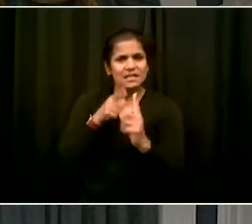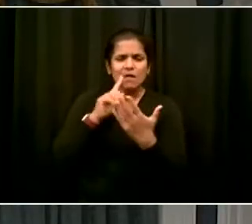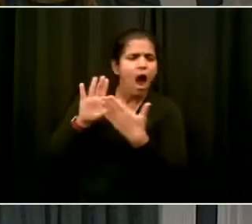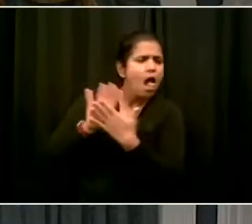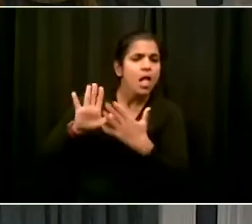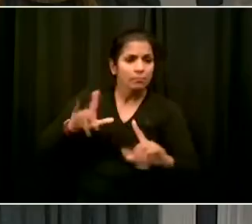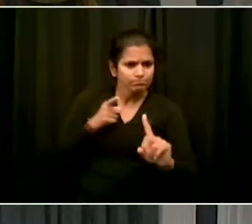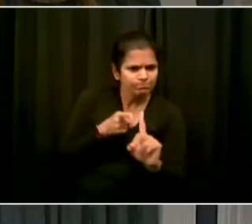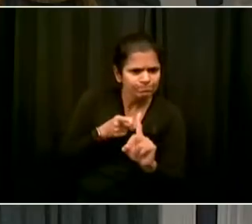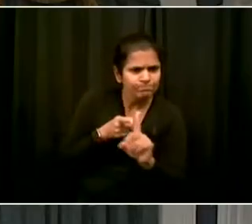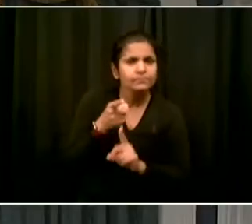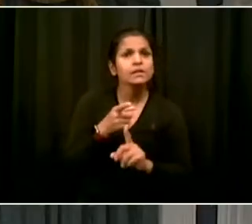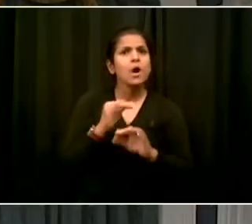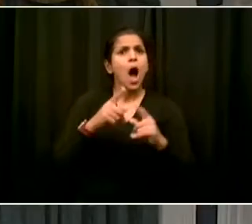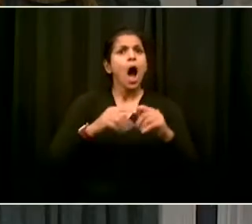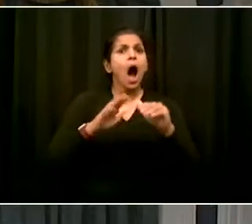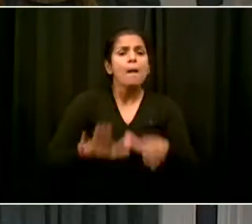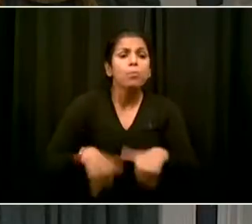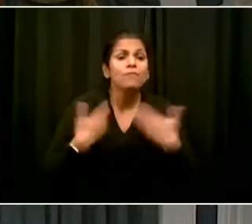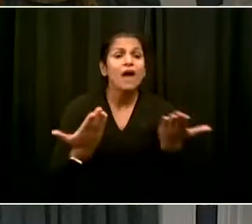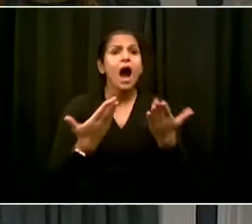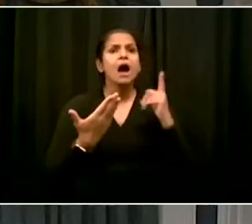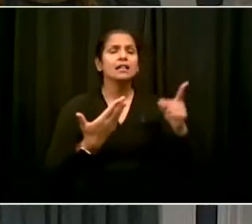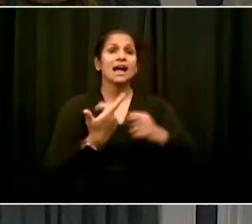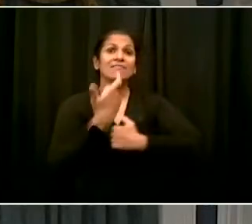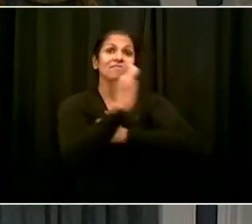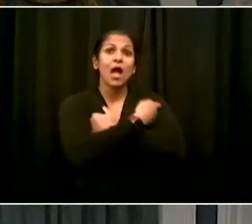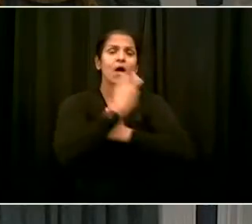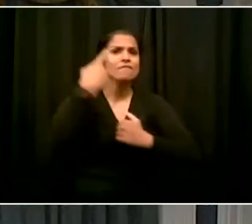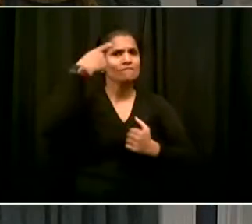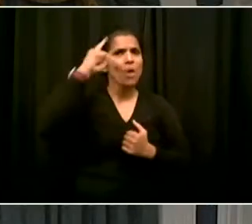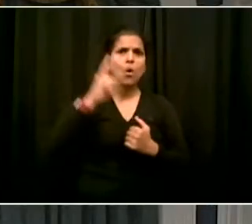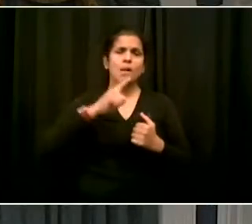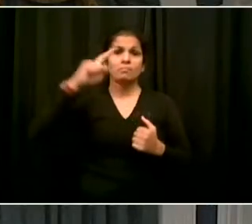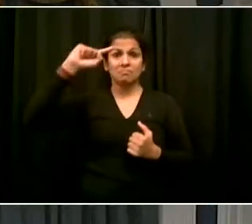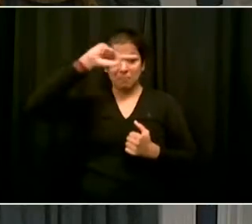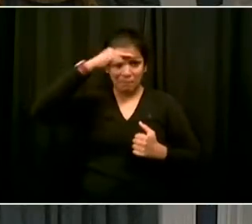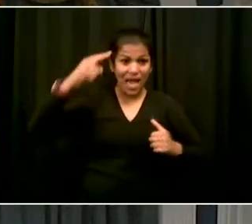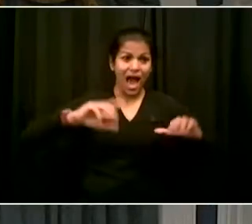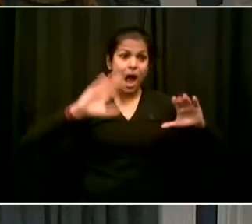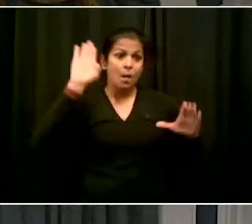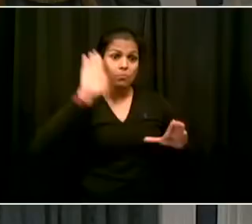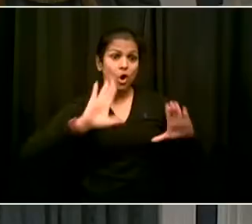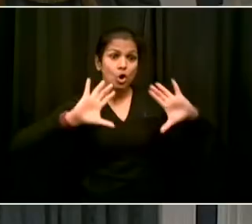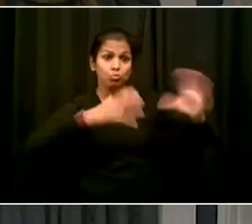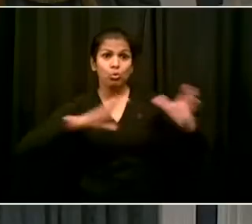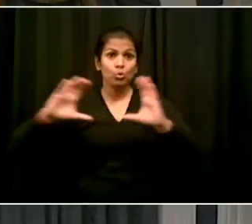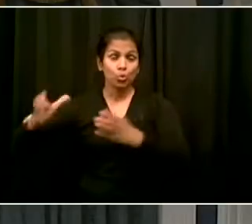PSECIFIC HOW YOU